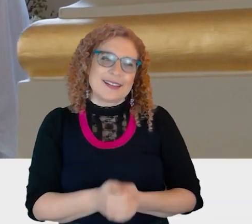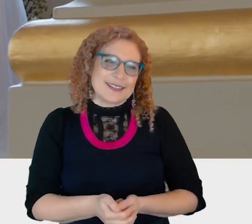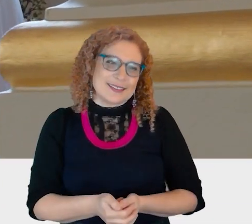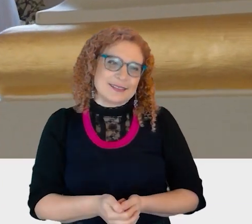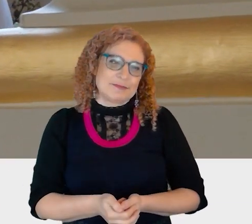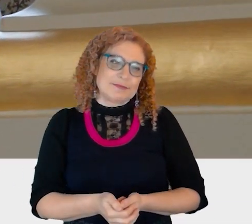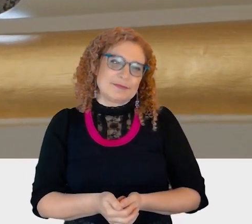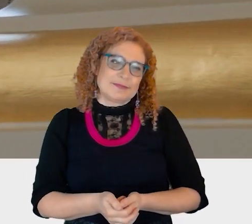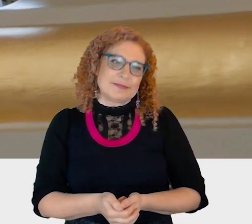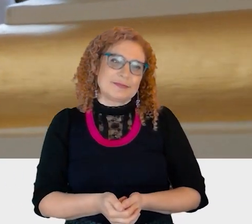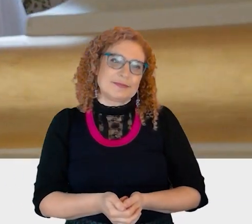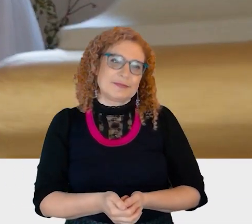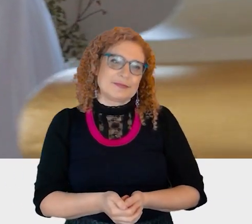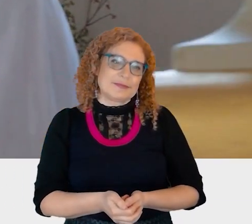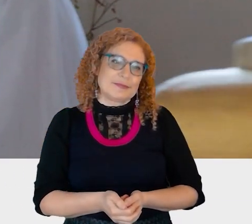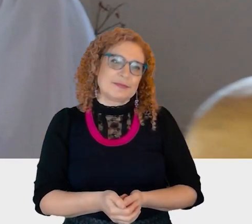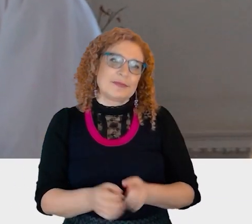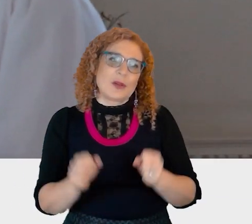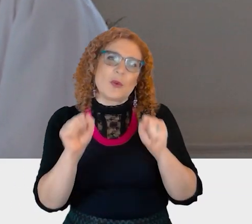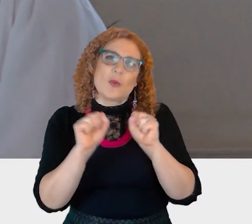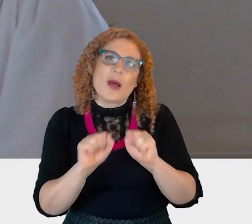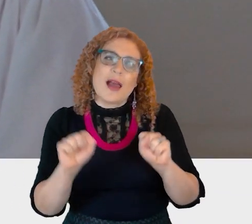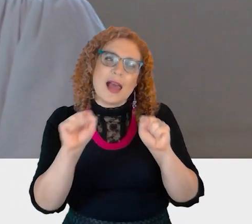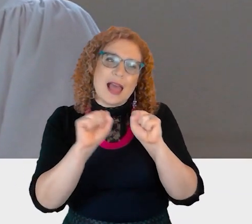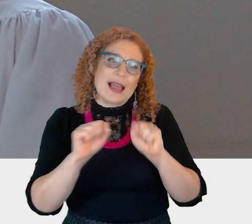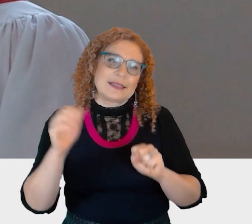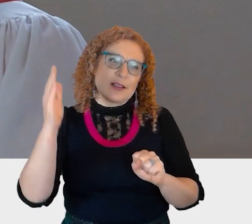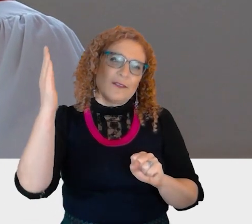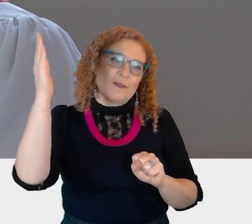Wait for the Lord